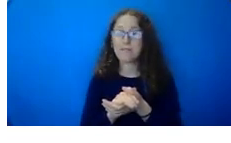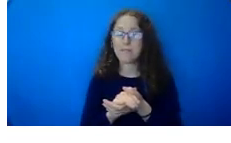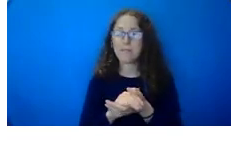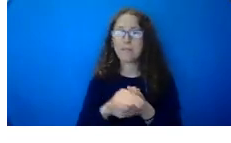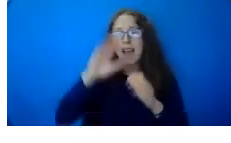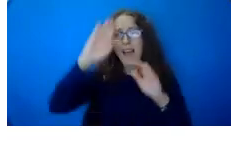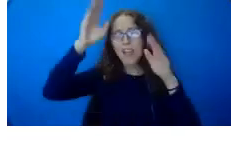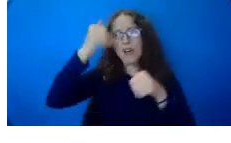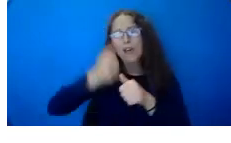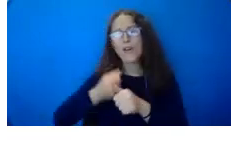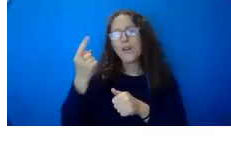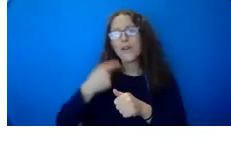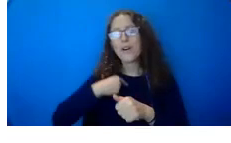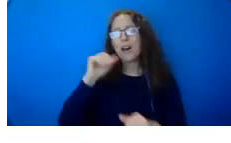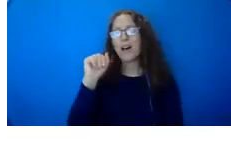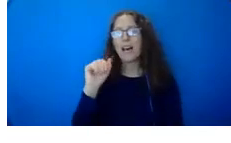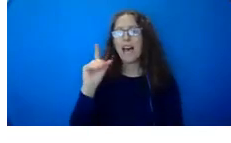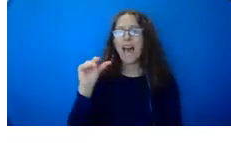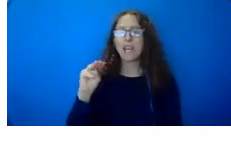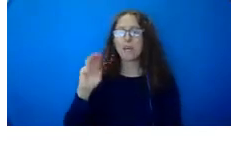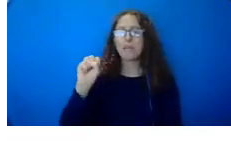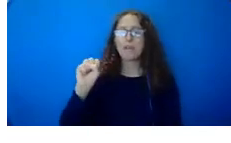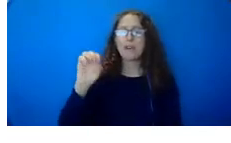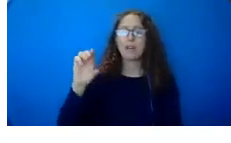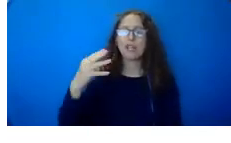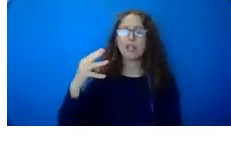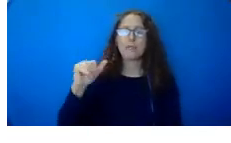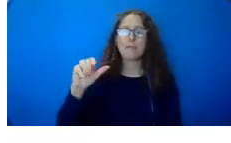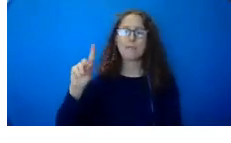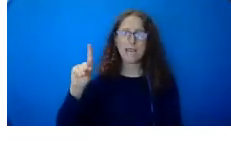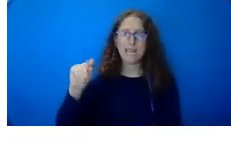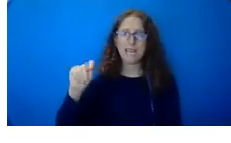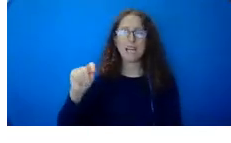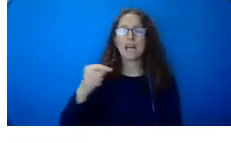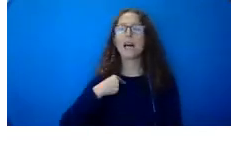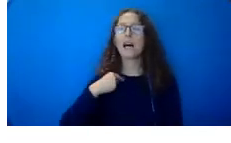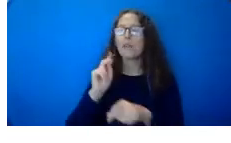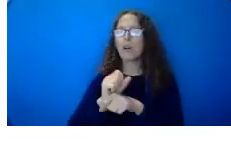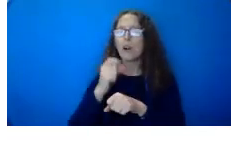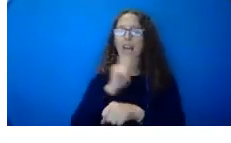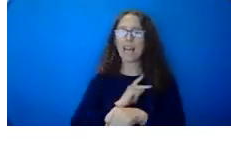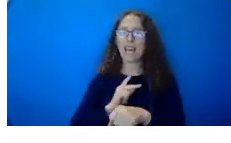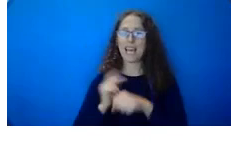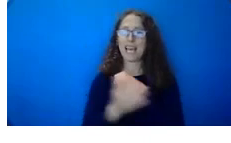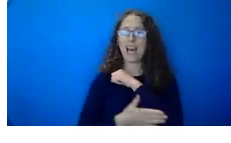MAYBE, IF THERE'S OTHER APPS YOU CAN CLOSE, THAT MIGHT HELP . » GOT IT, THANK YOU. SORRY